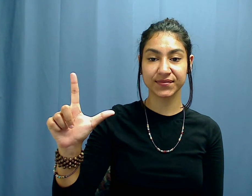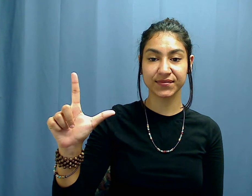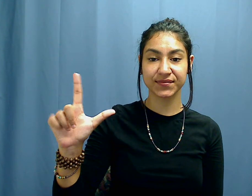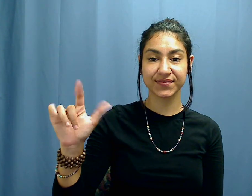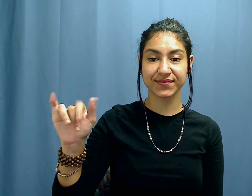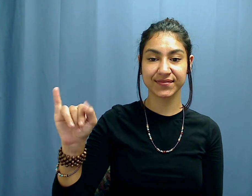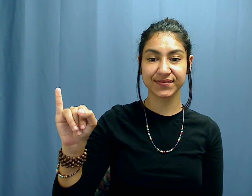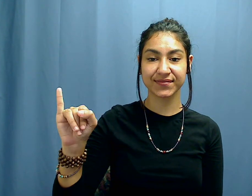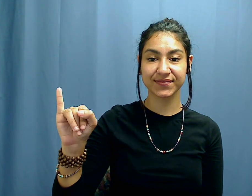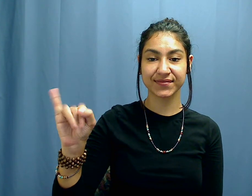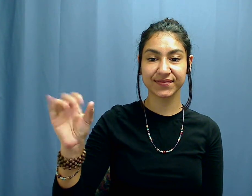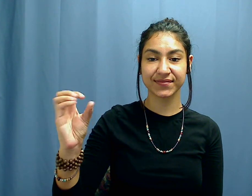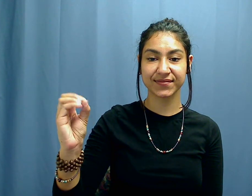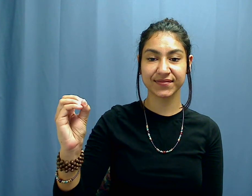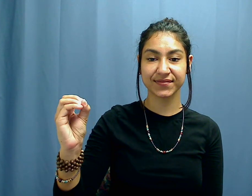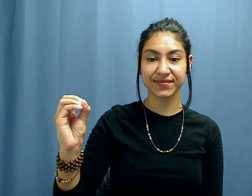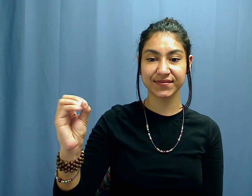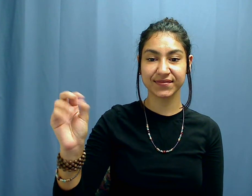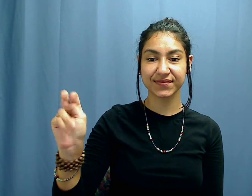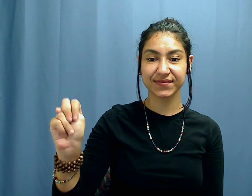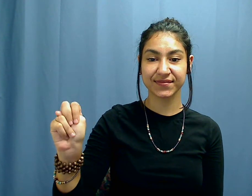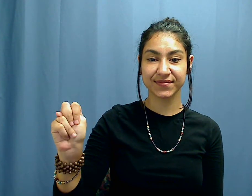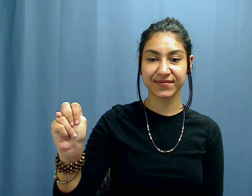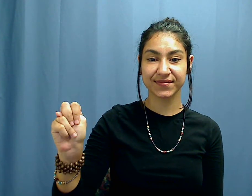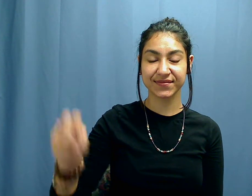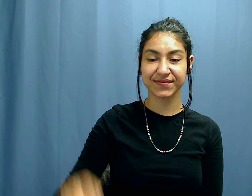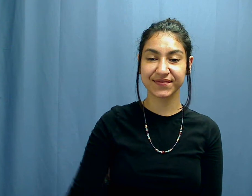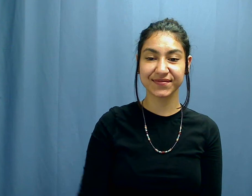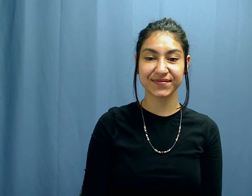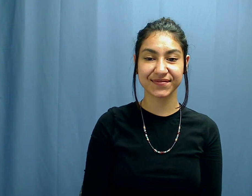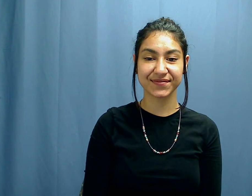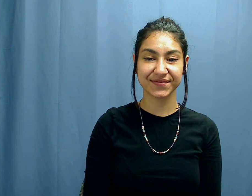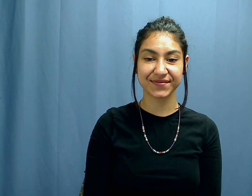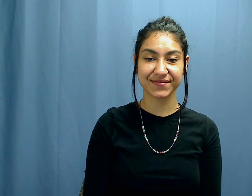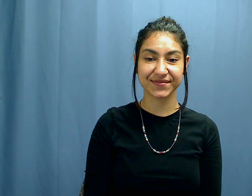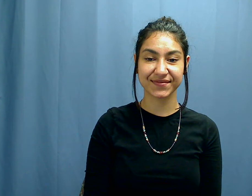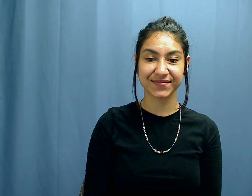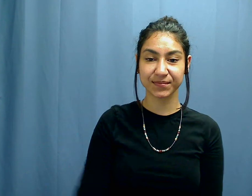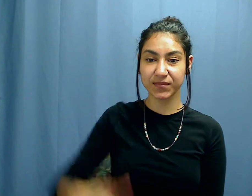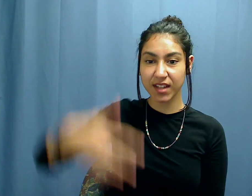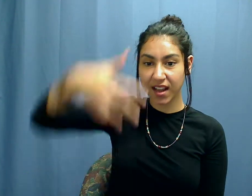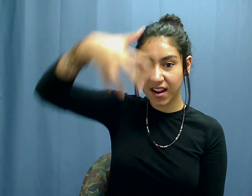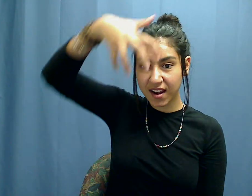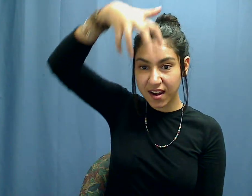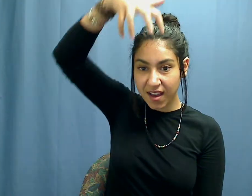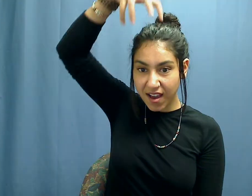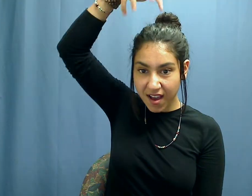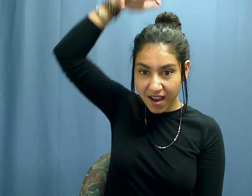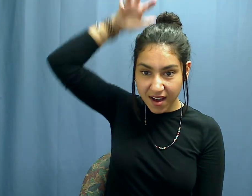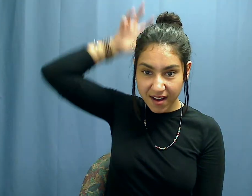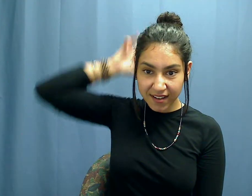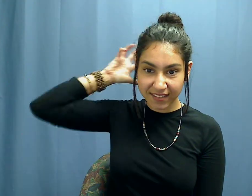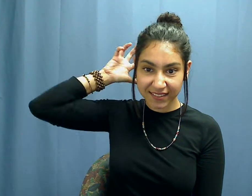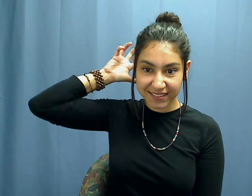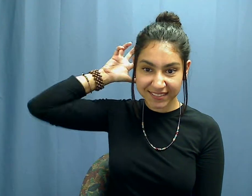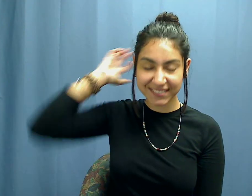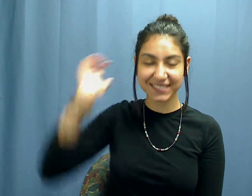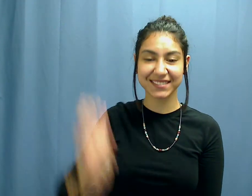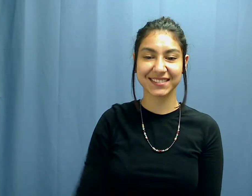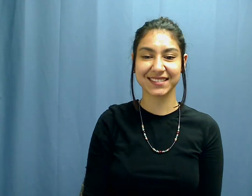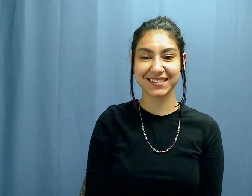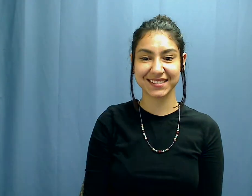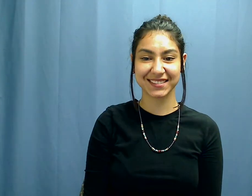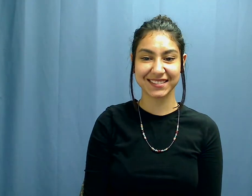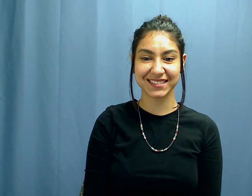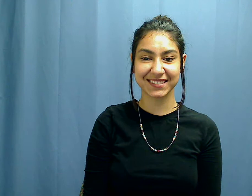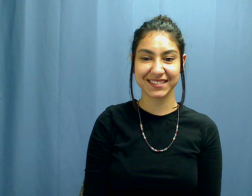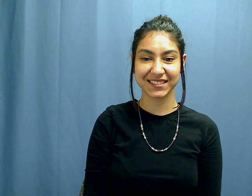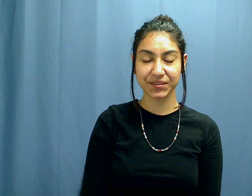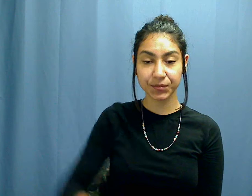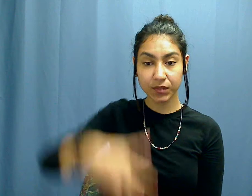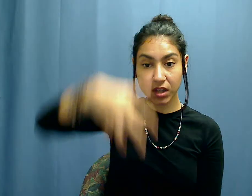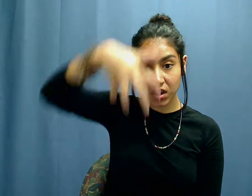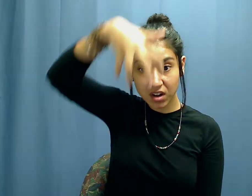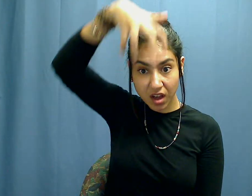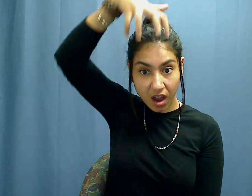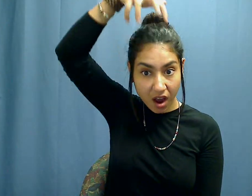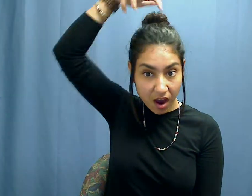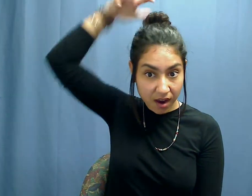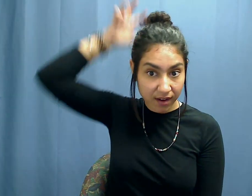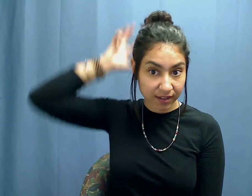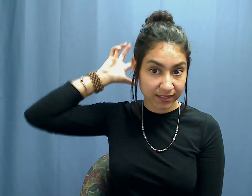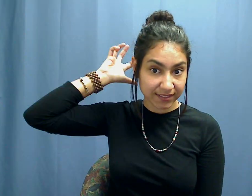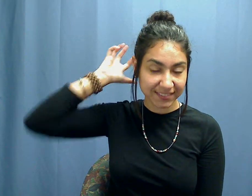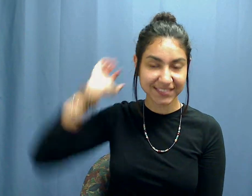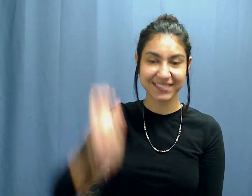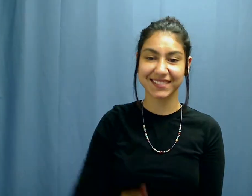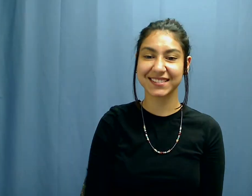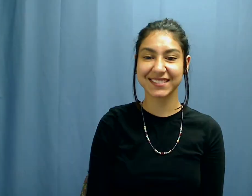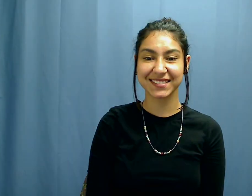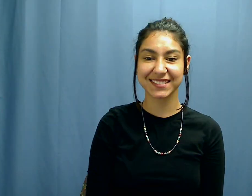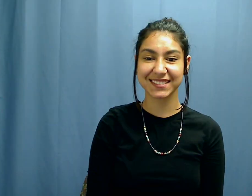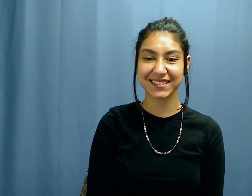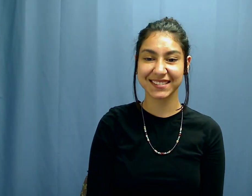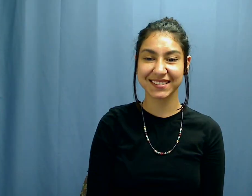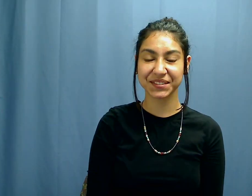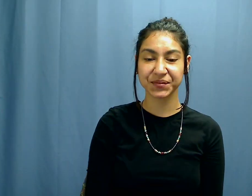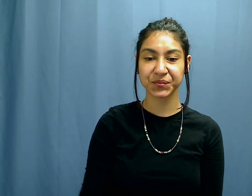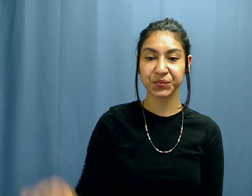Lion